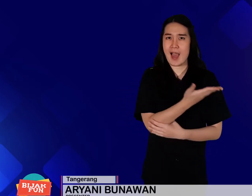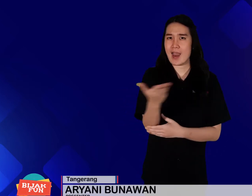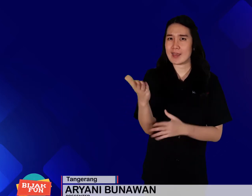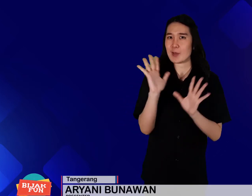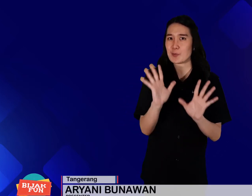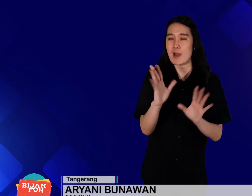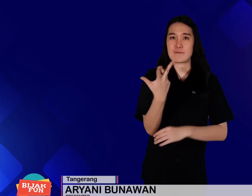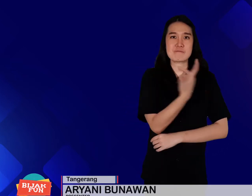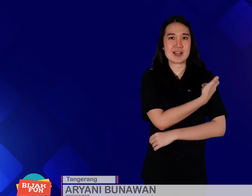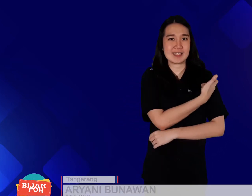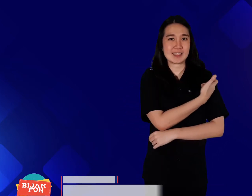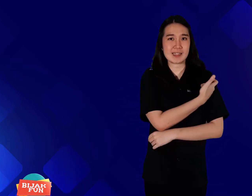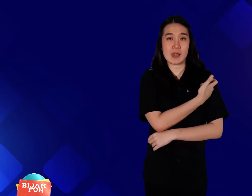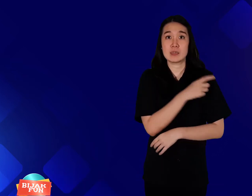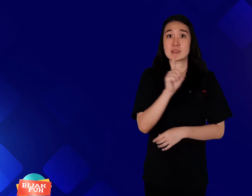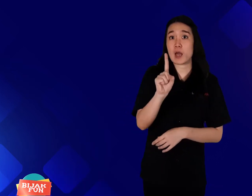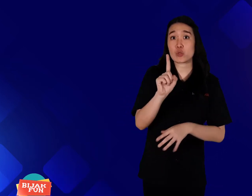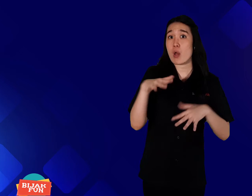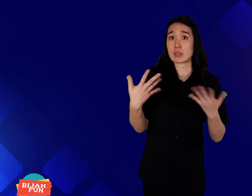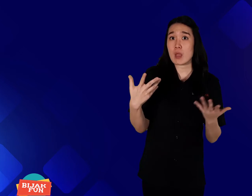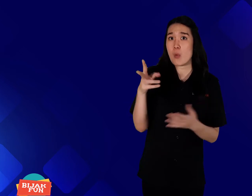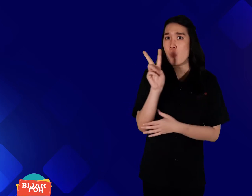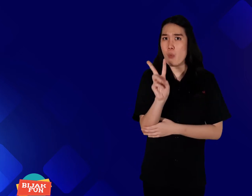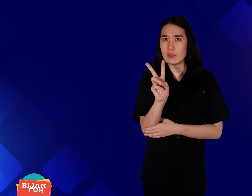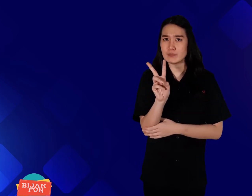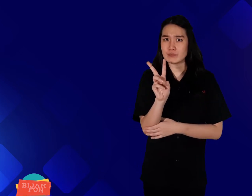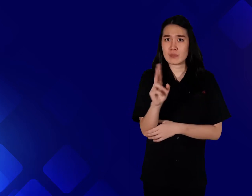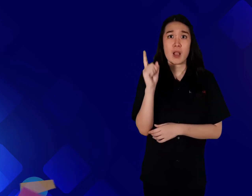Have you done vaccine 1 or 2.